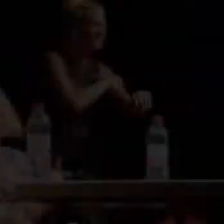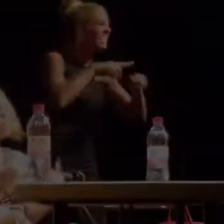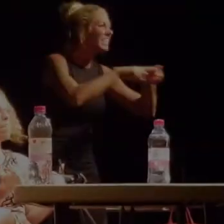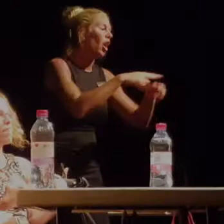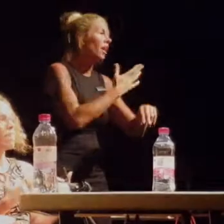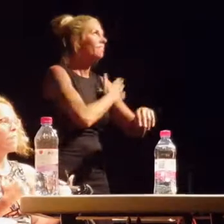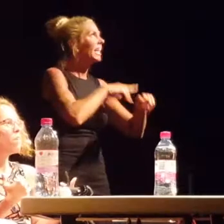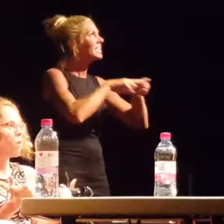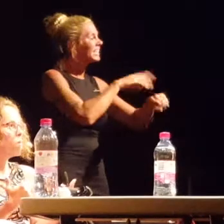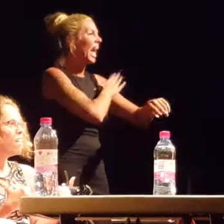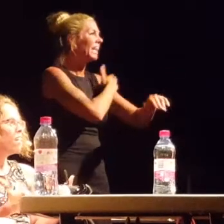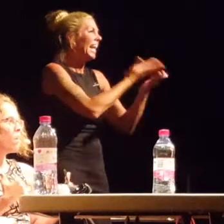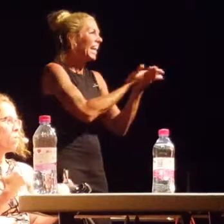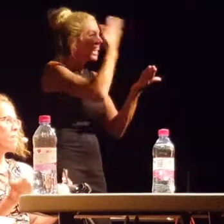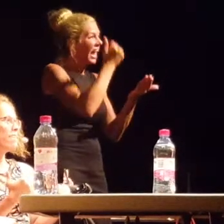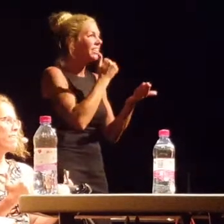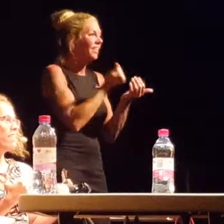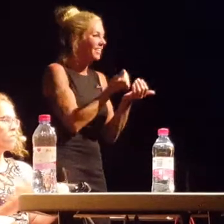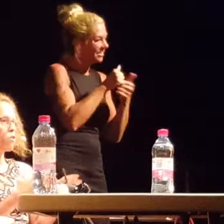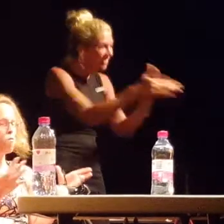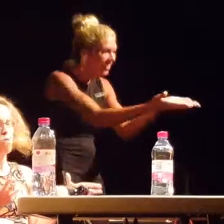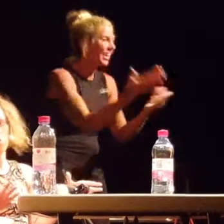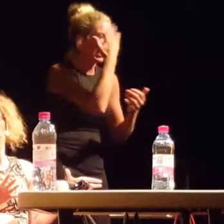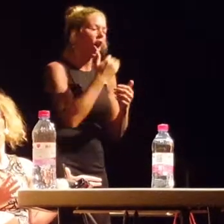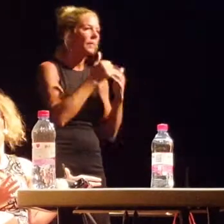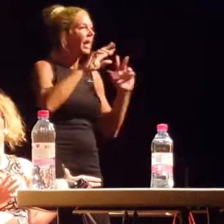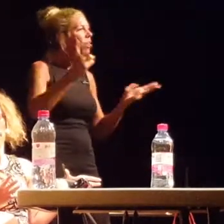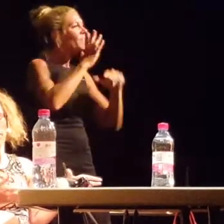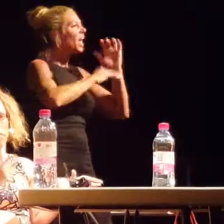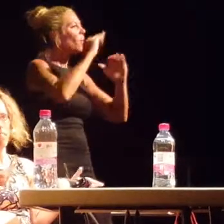During Stockholm Pride we had a panel about norms regarding disability